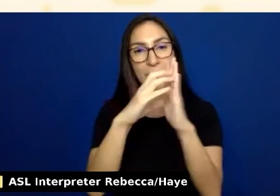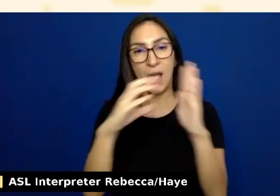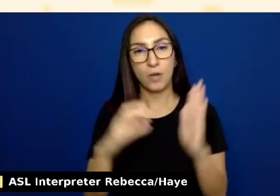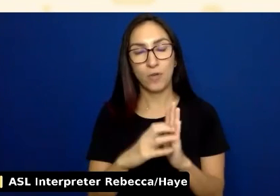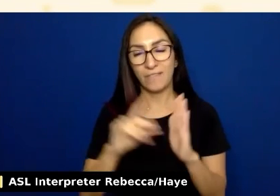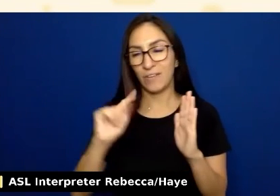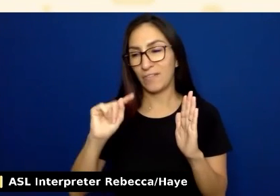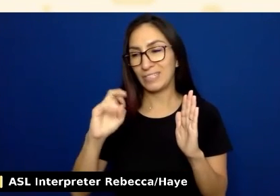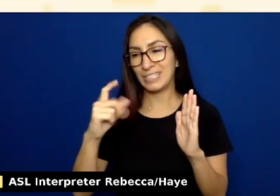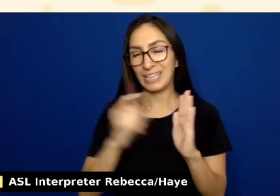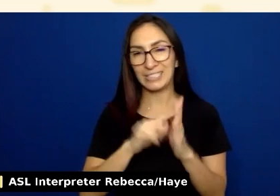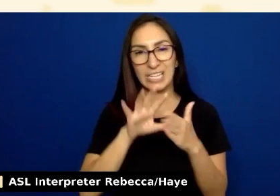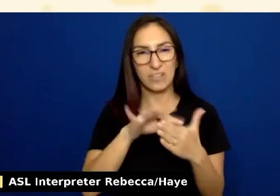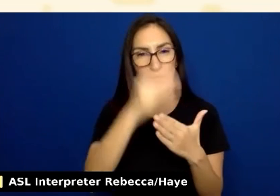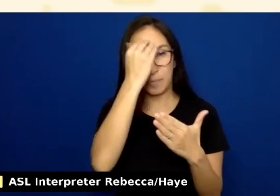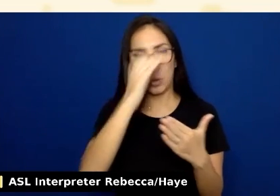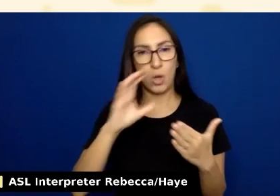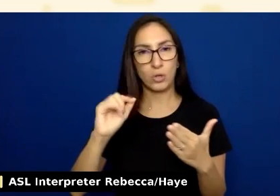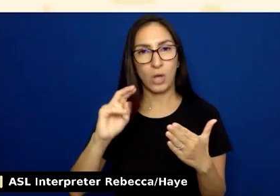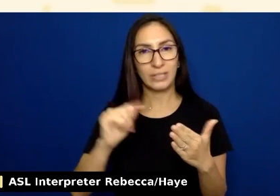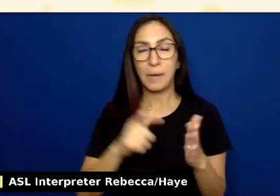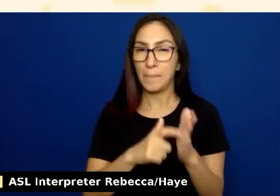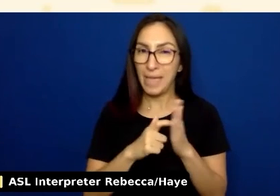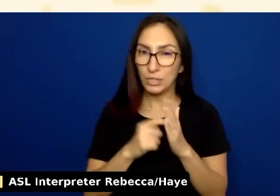is it mandatory to read them using a screen reader with the keyboard?